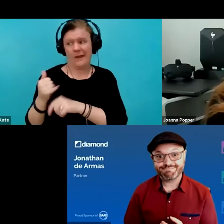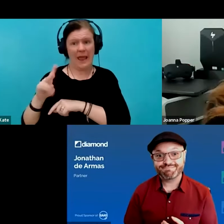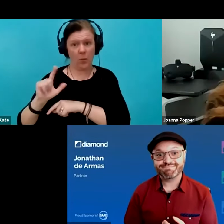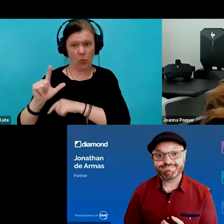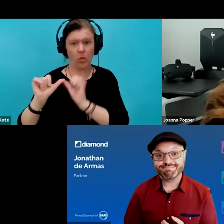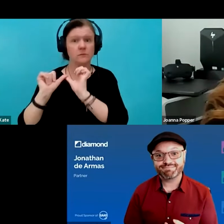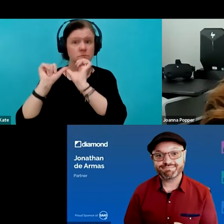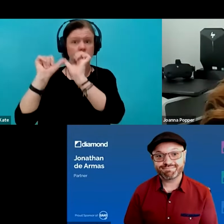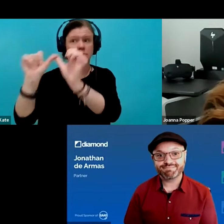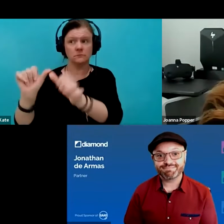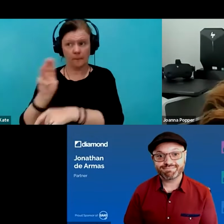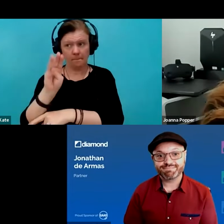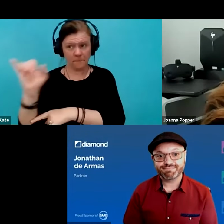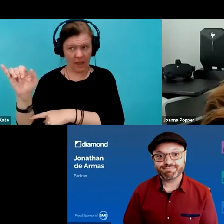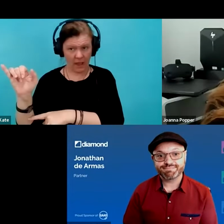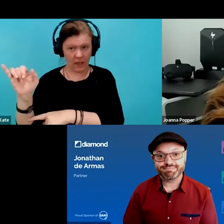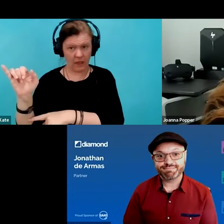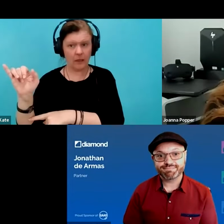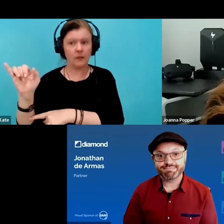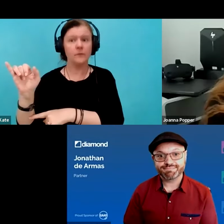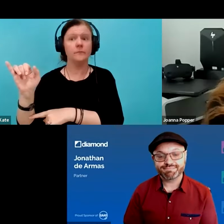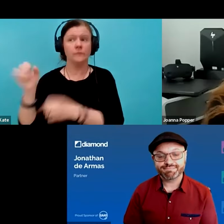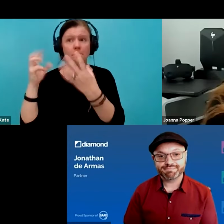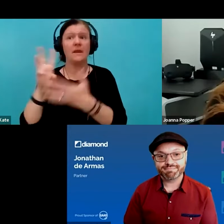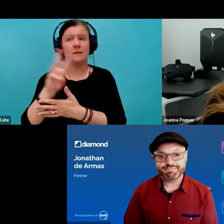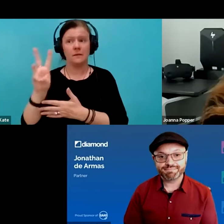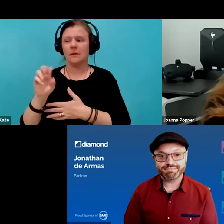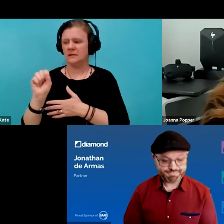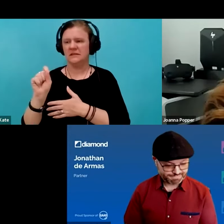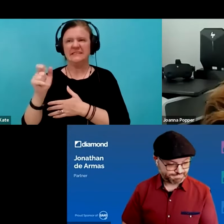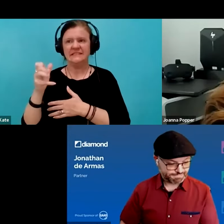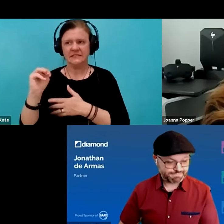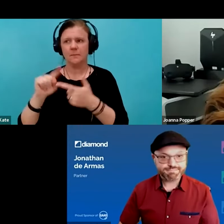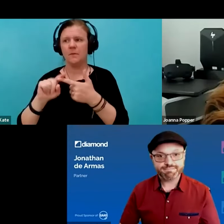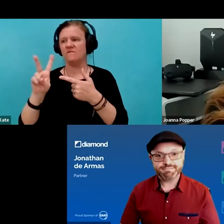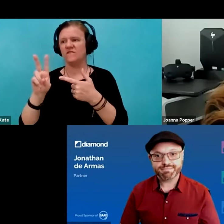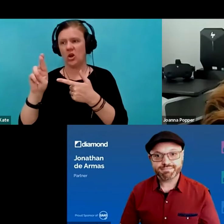maintained in in May. Many of the sites like Steam VR like VR chat I've seen all